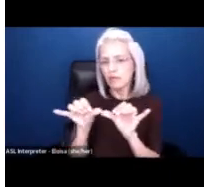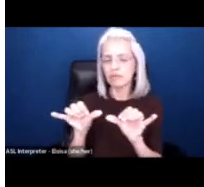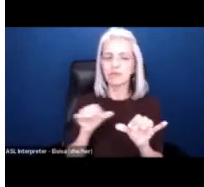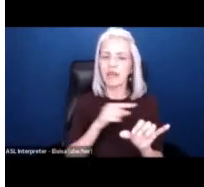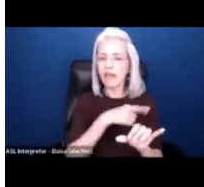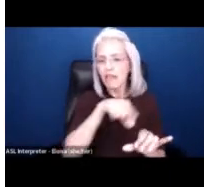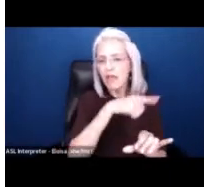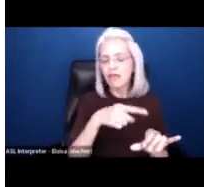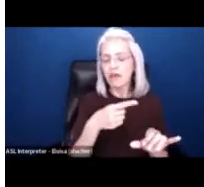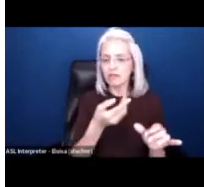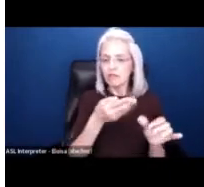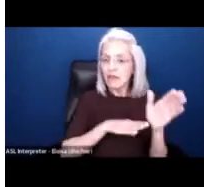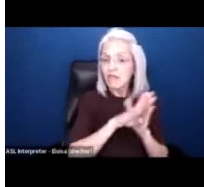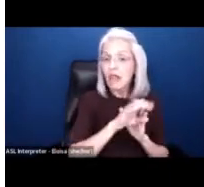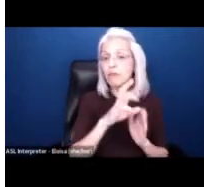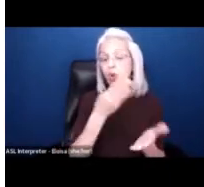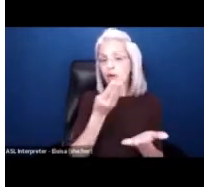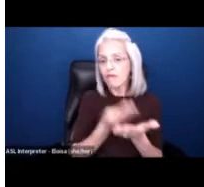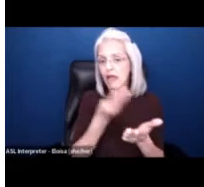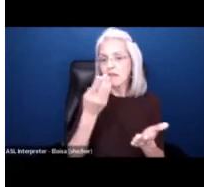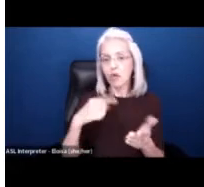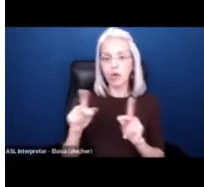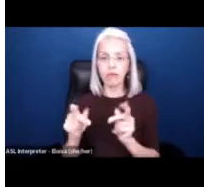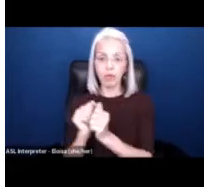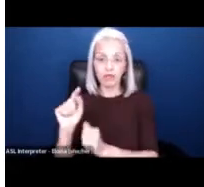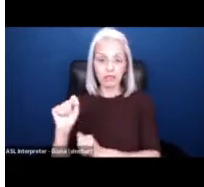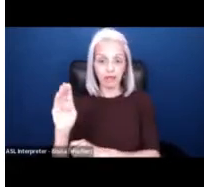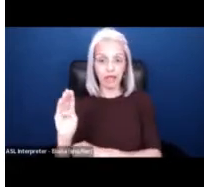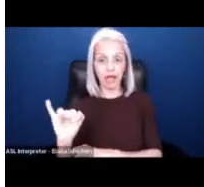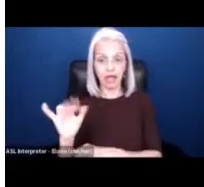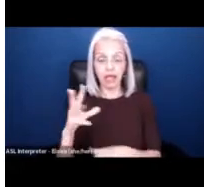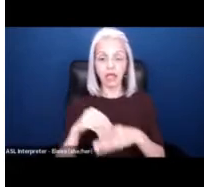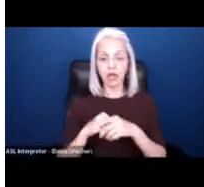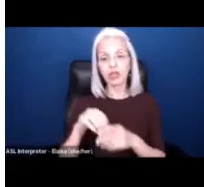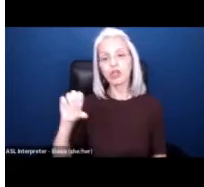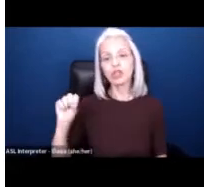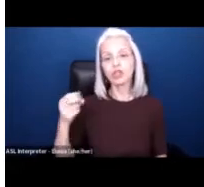for validated or modified for individuals with TBI, including the Shirley Ryan AbilityLab